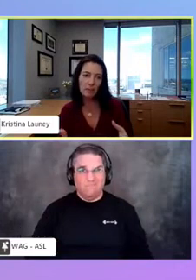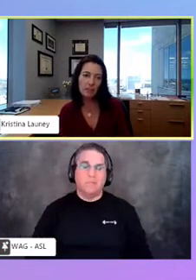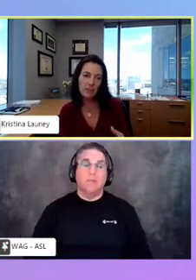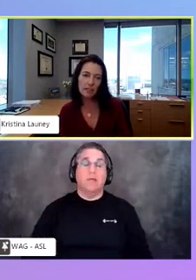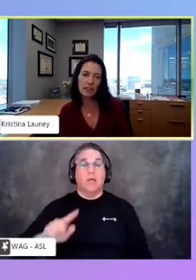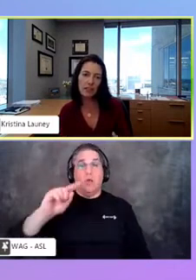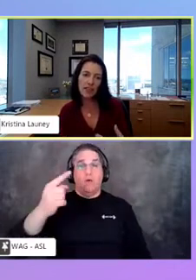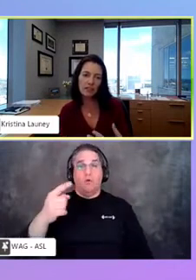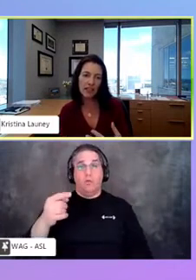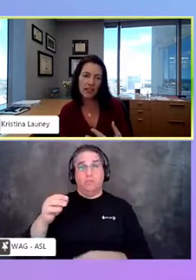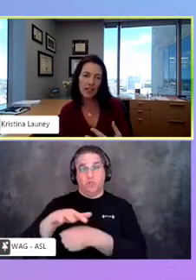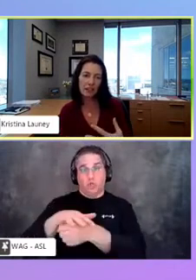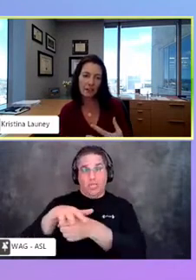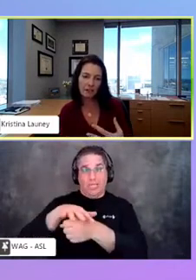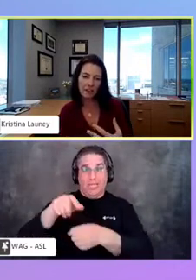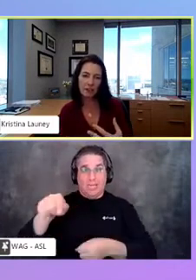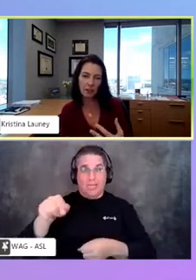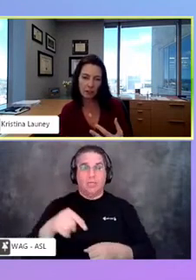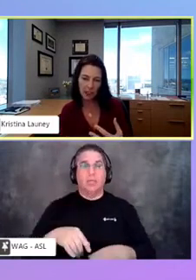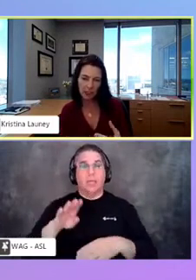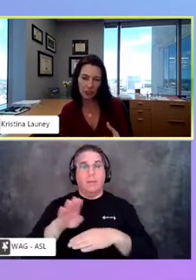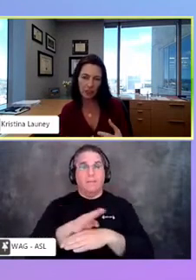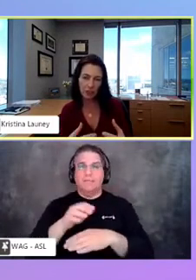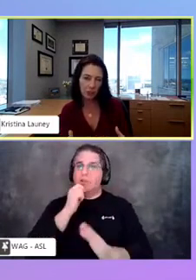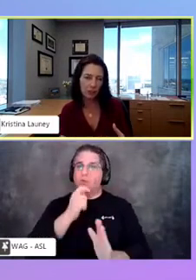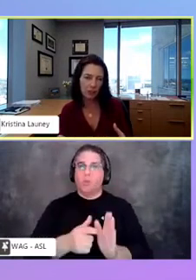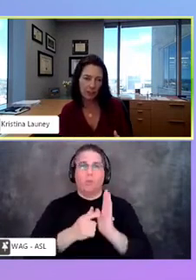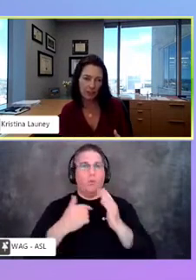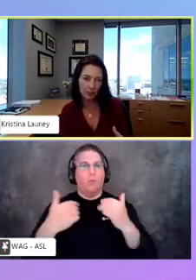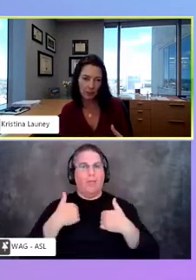not presidential, we find a reasoning and we're still